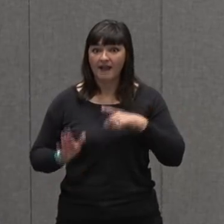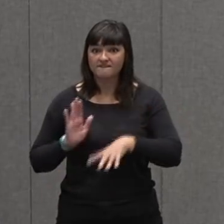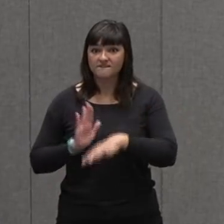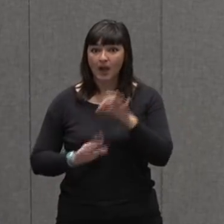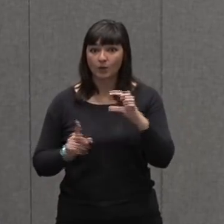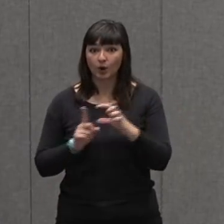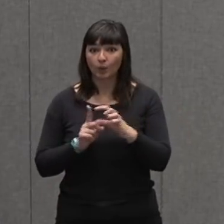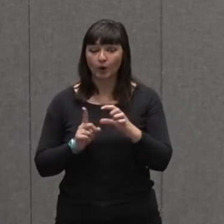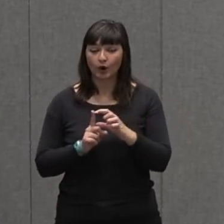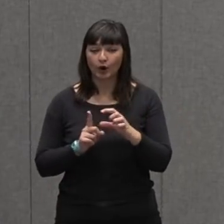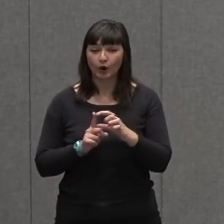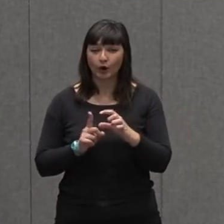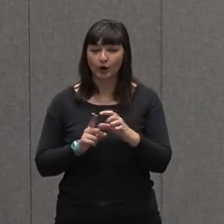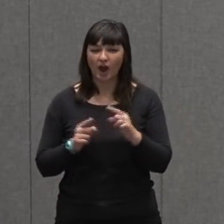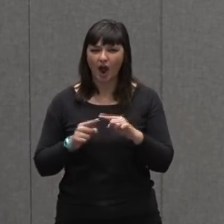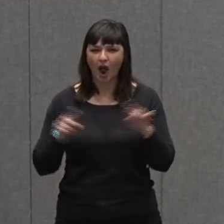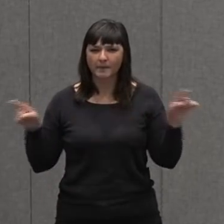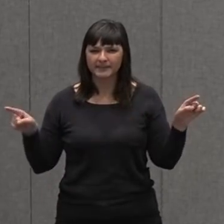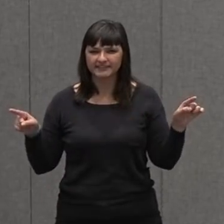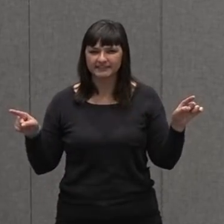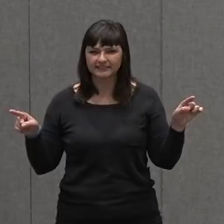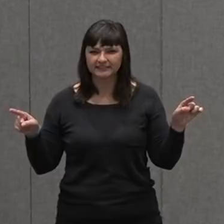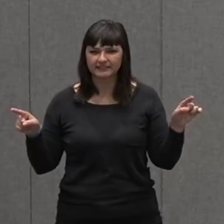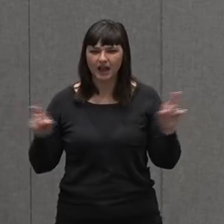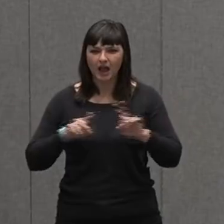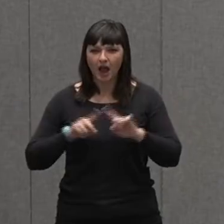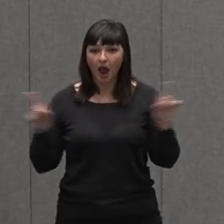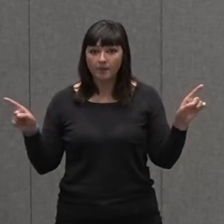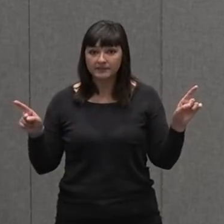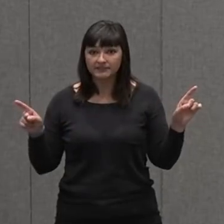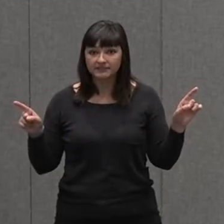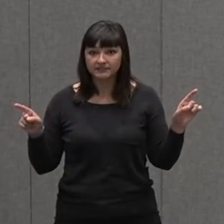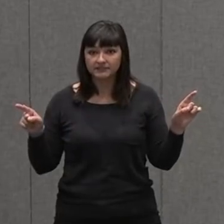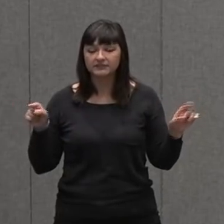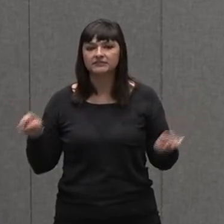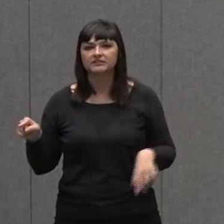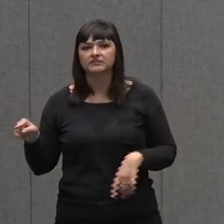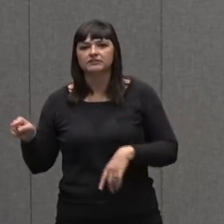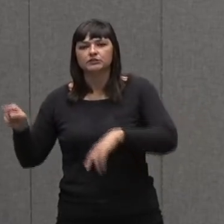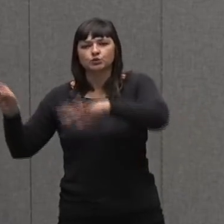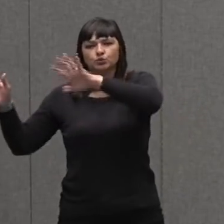which was interesting because if we have droughts often in the summer, isn't it interesting that we